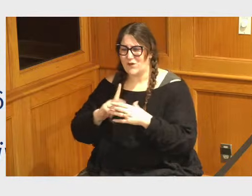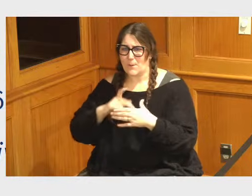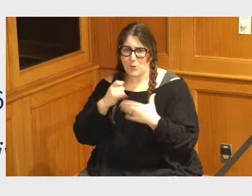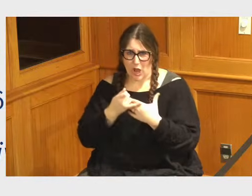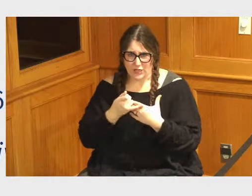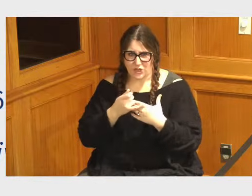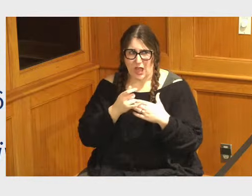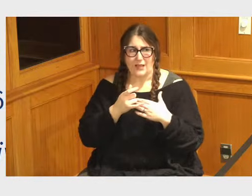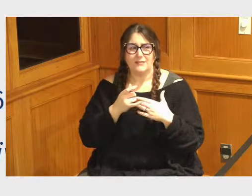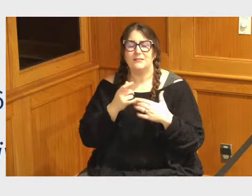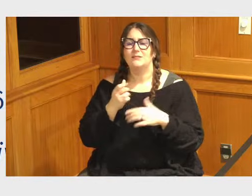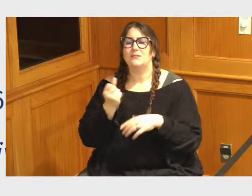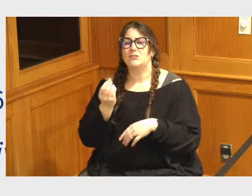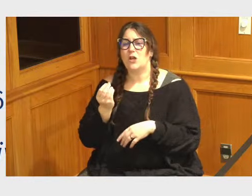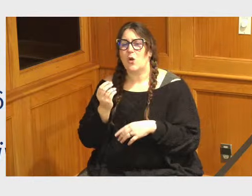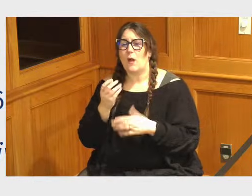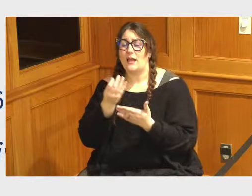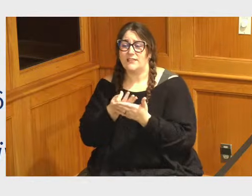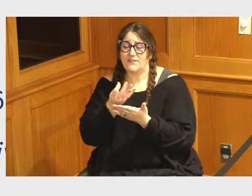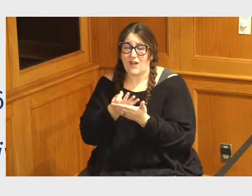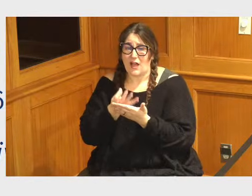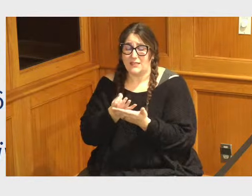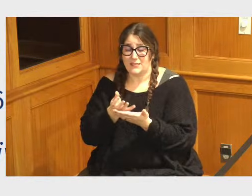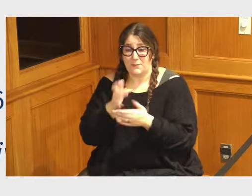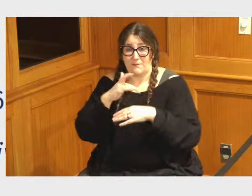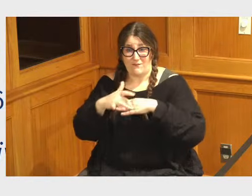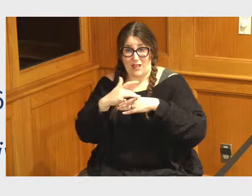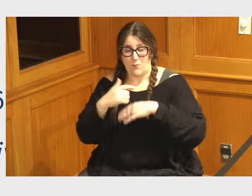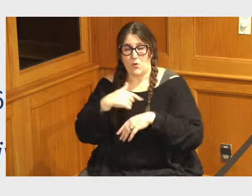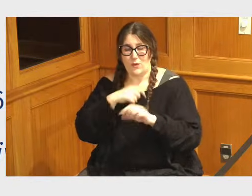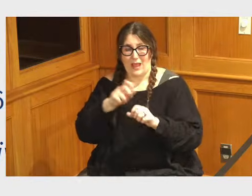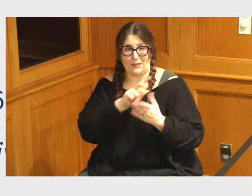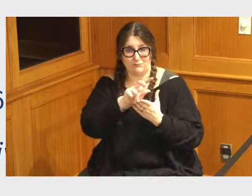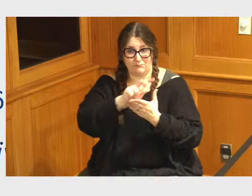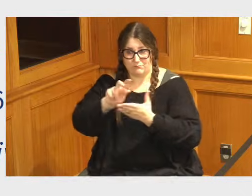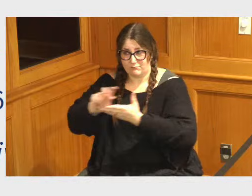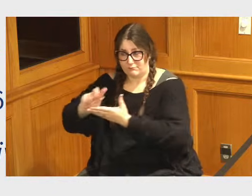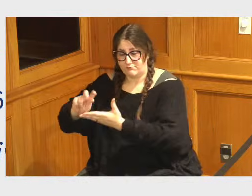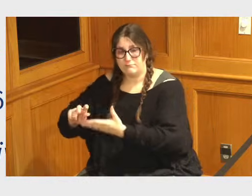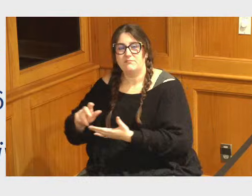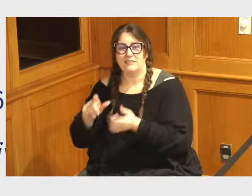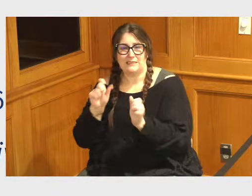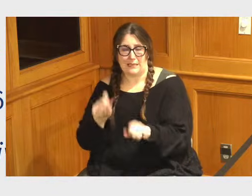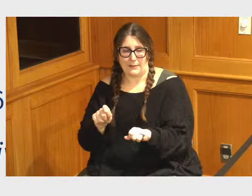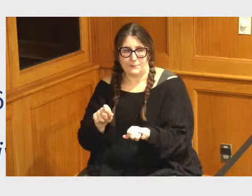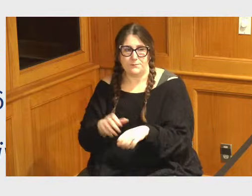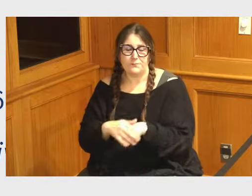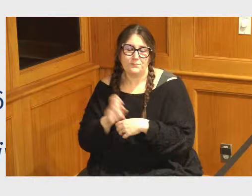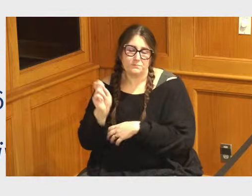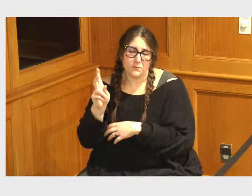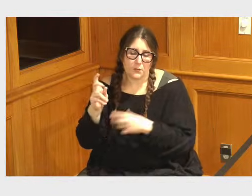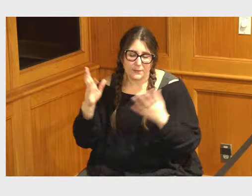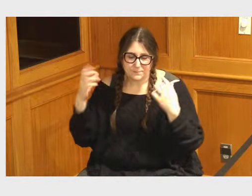funds are available, we know they can be deployed, we know the outcomes can be delivered. Um, okay,